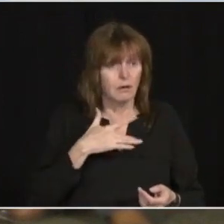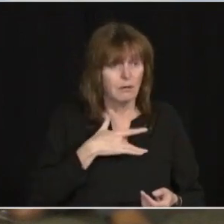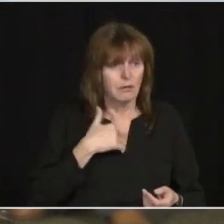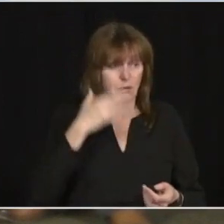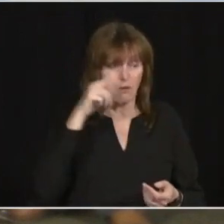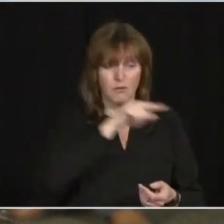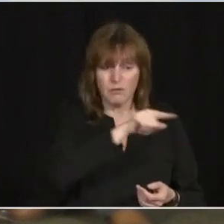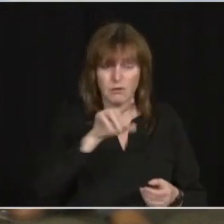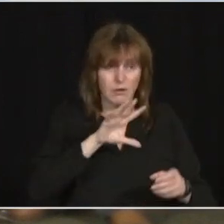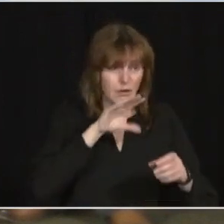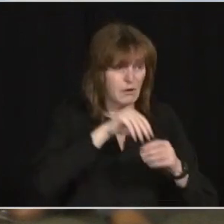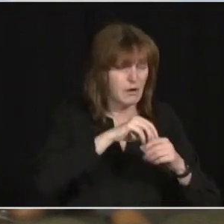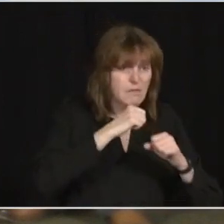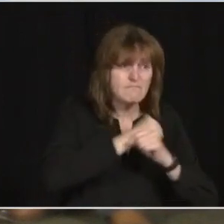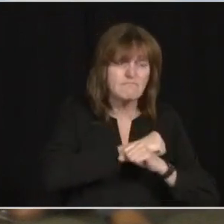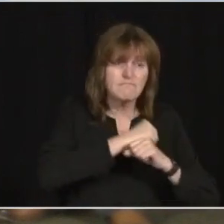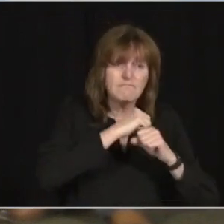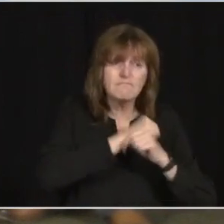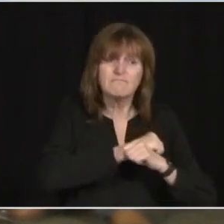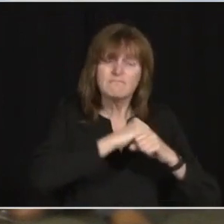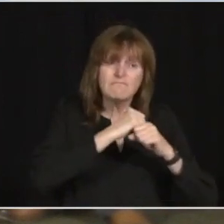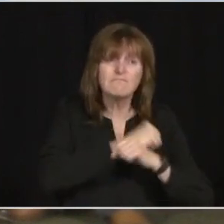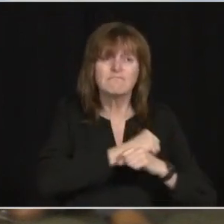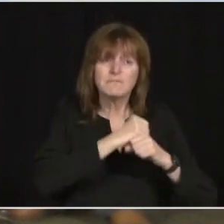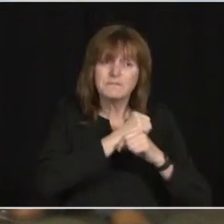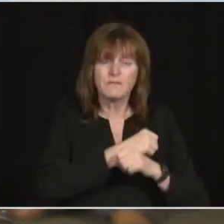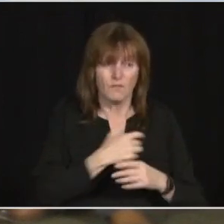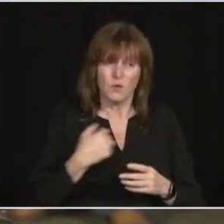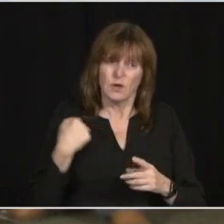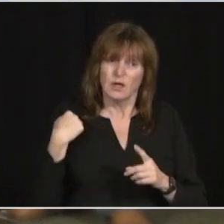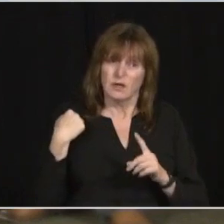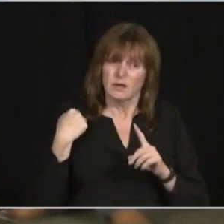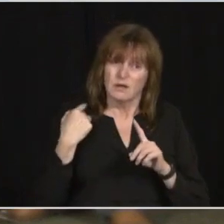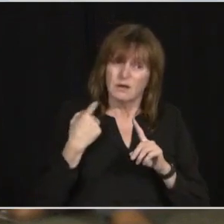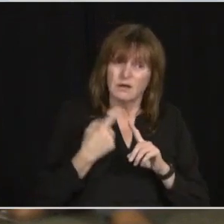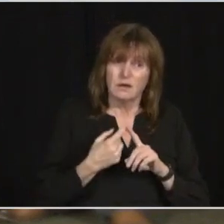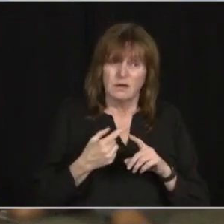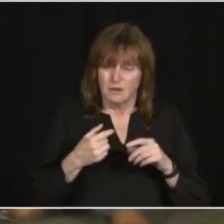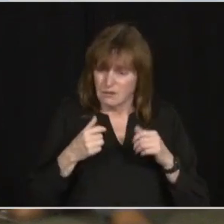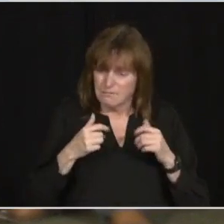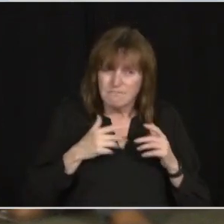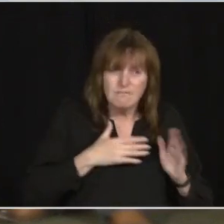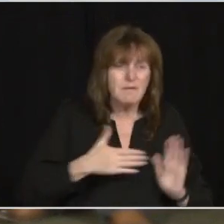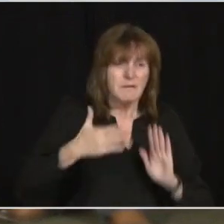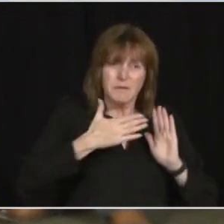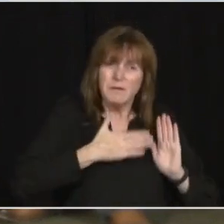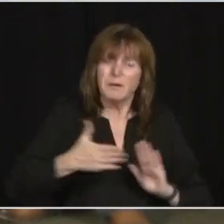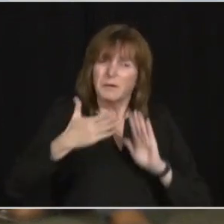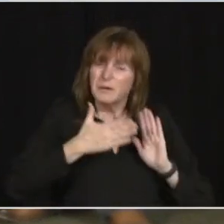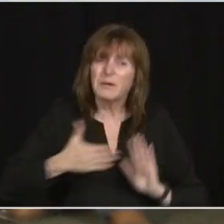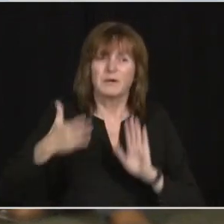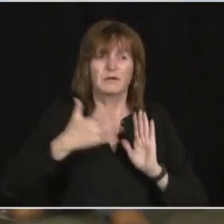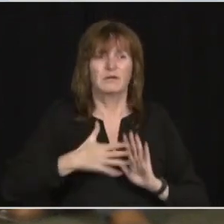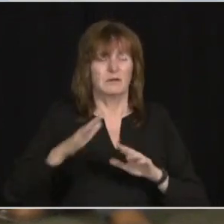We were active and decisive for months under guidance of the Chief